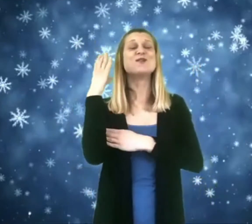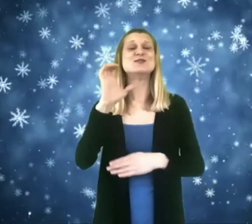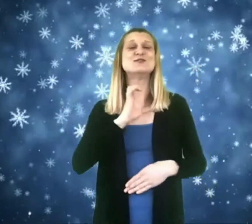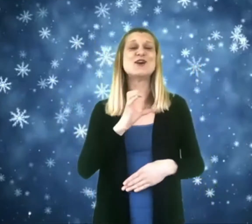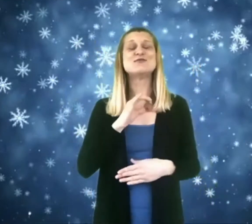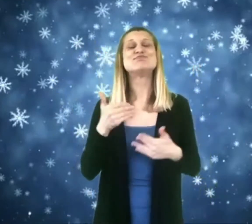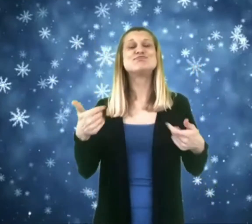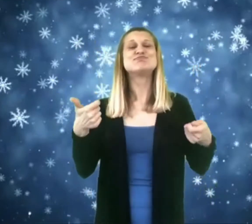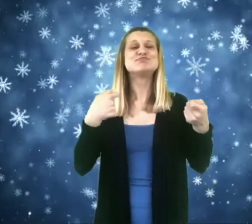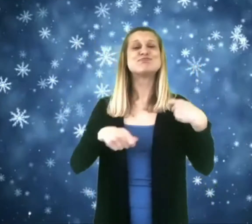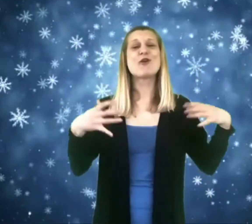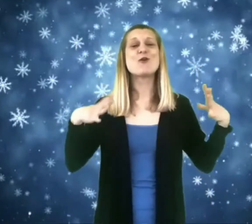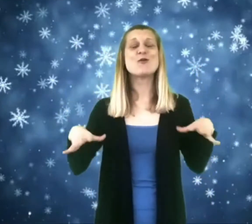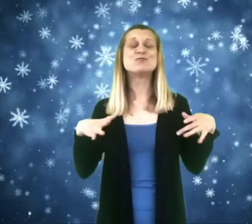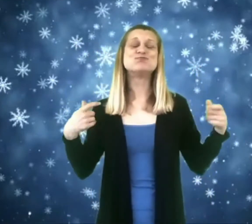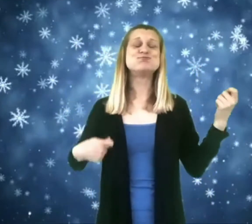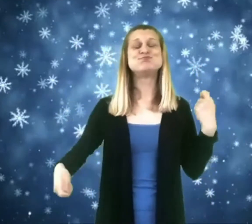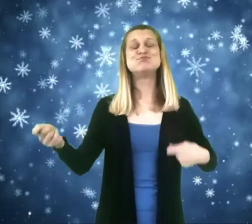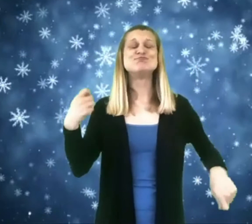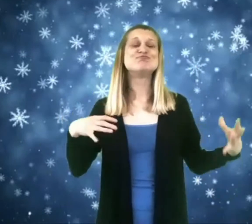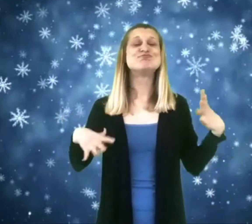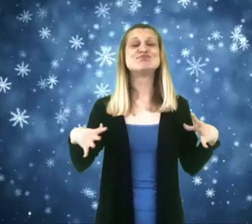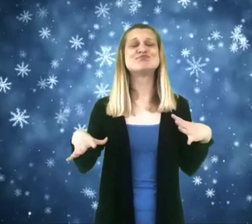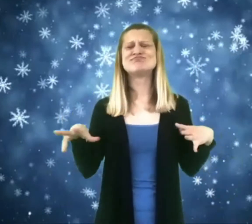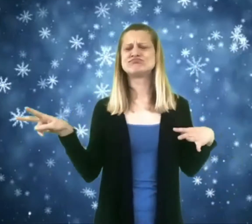just as Charlie Bucket was getting dressed for school.